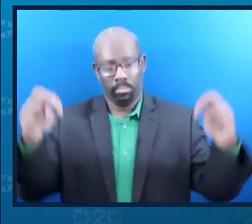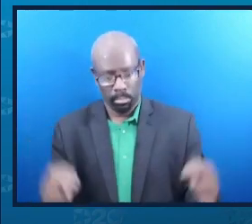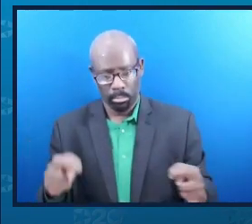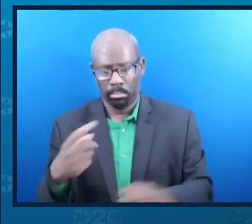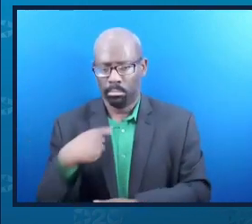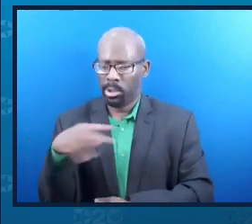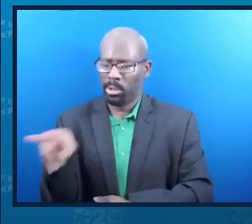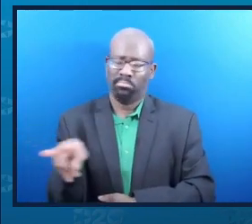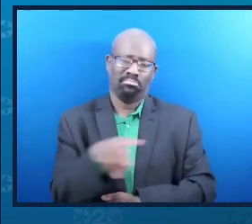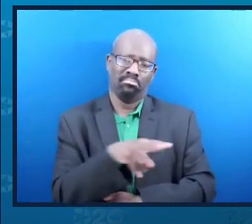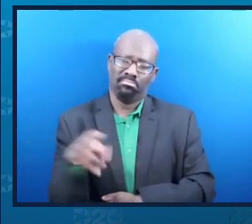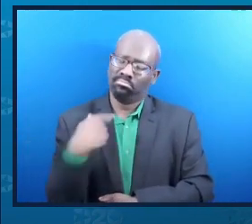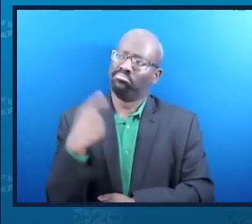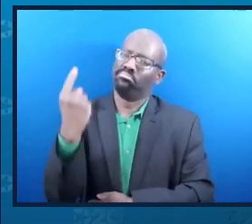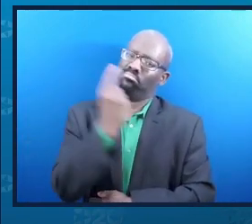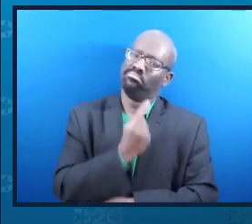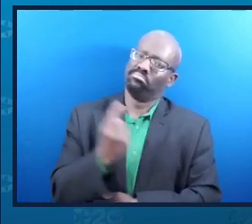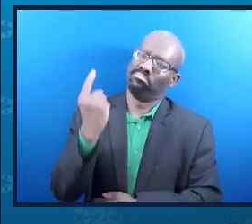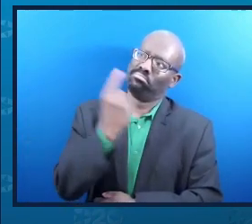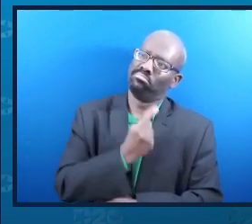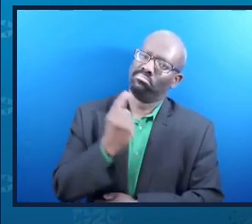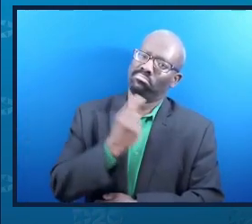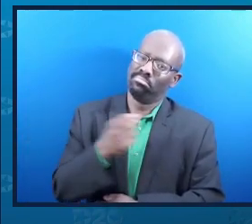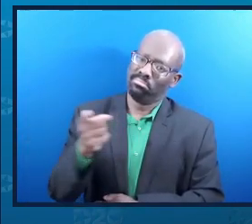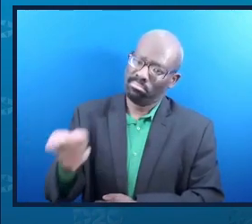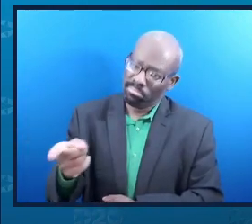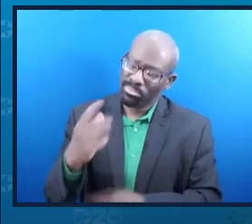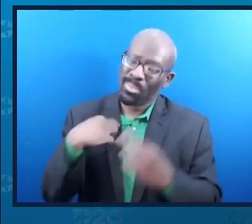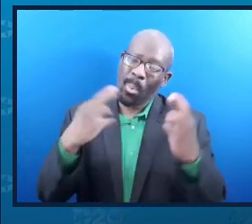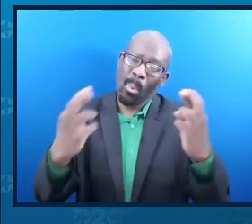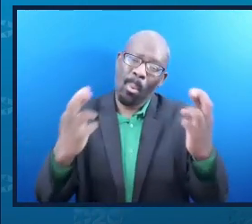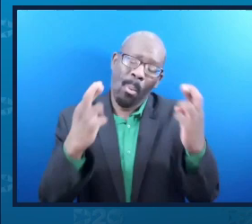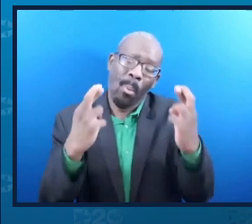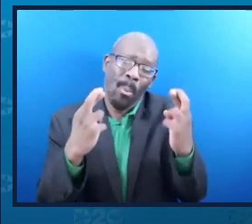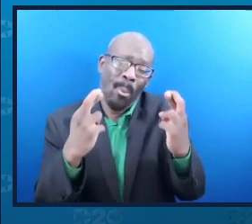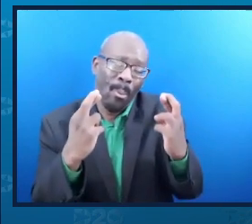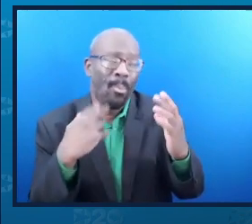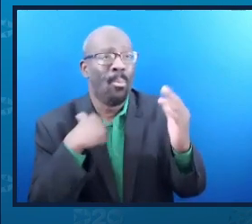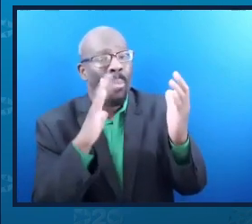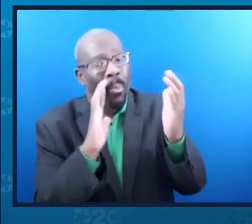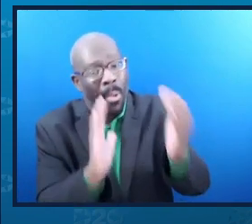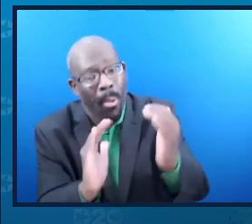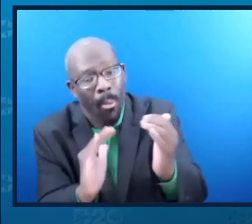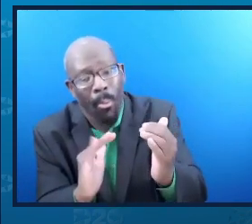WOULD BREAMS MY VISION OR CONTINUE MY POLICY, I DID HOPE